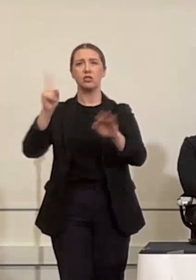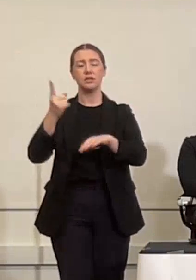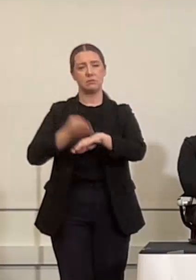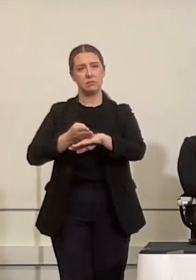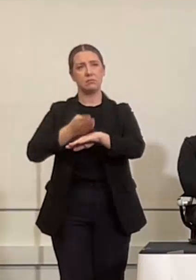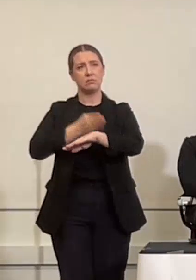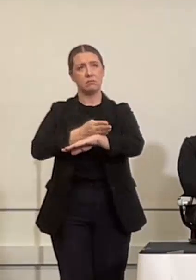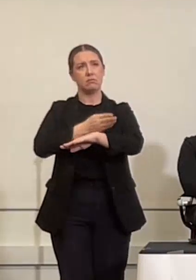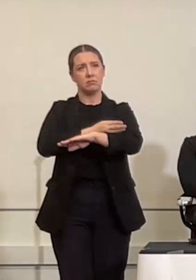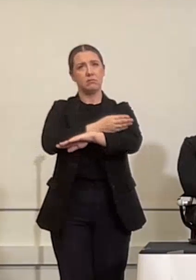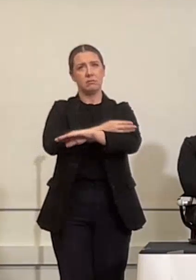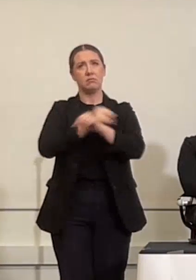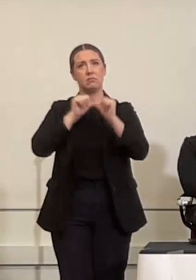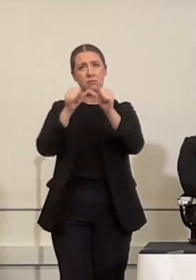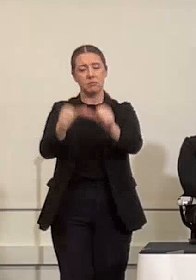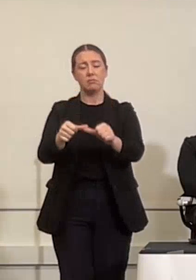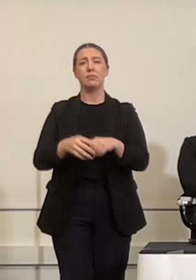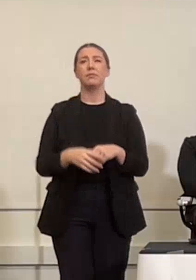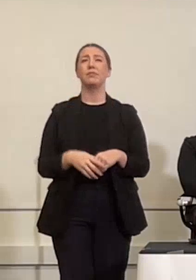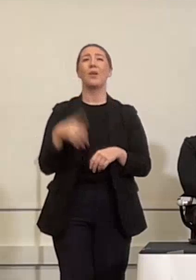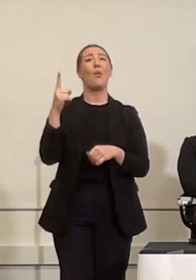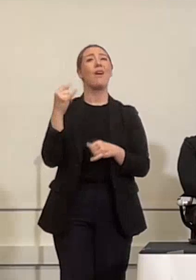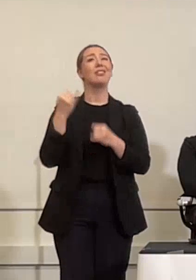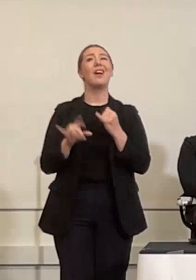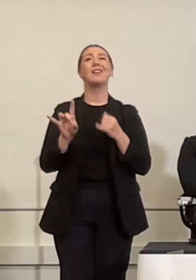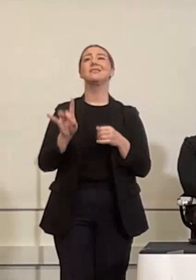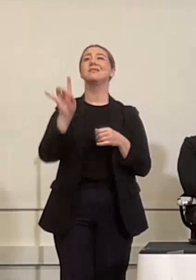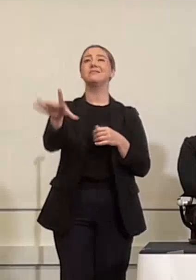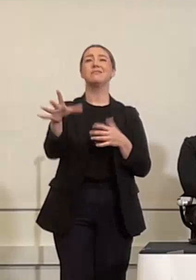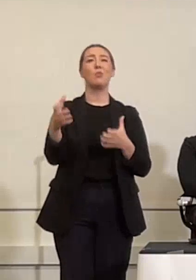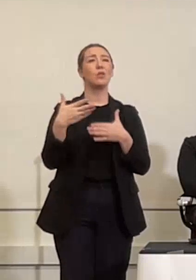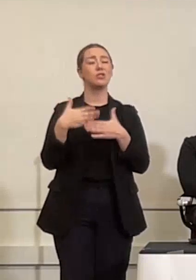And the last parting note I wanted to just kind of share is